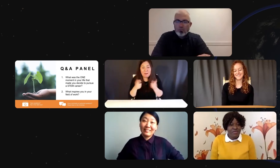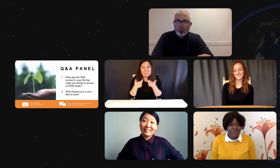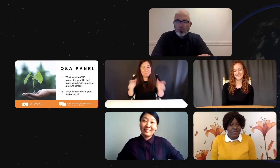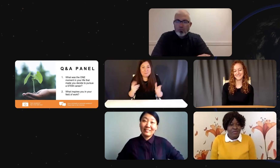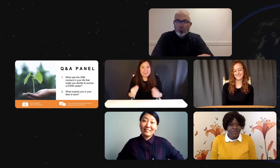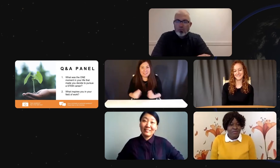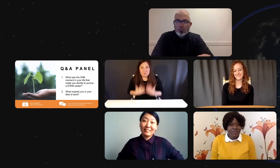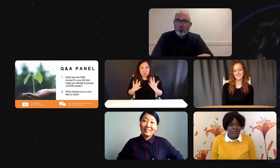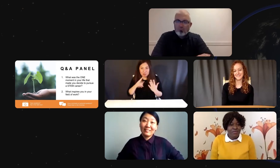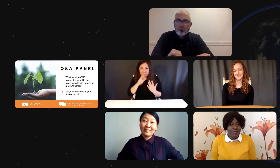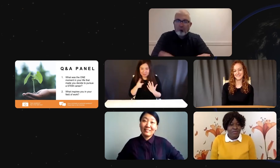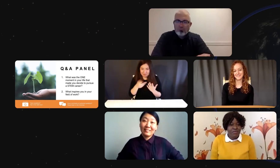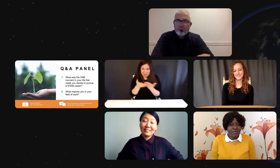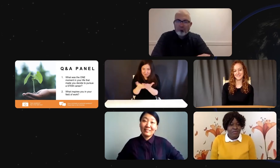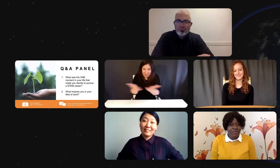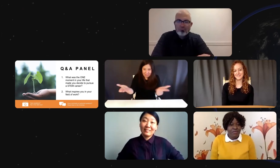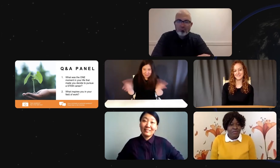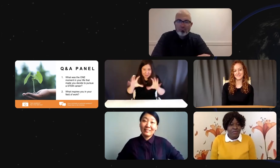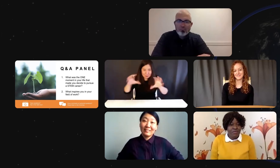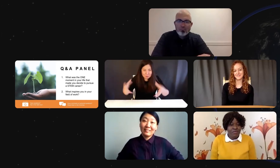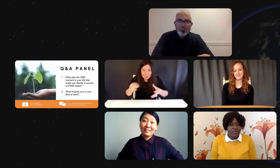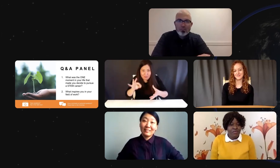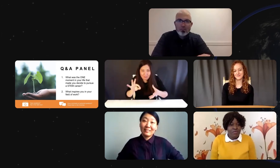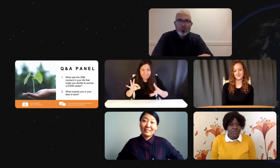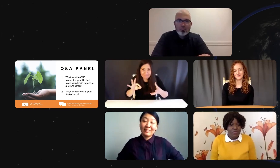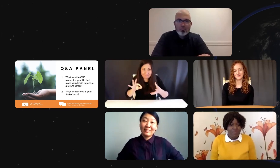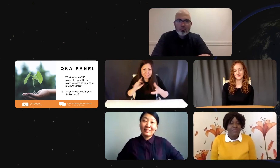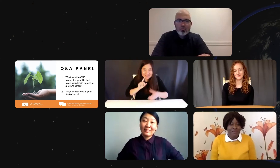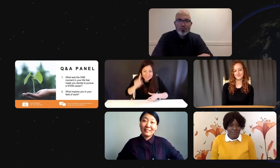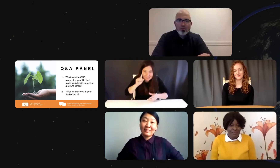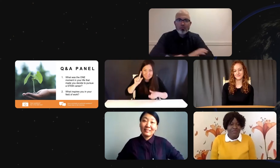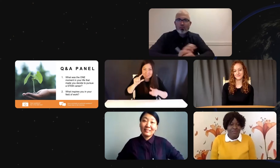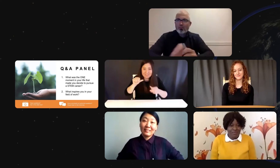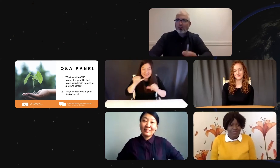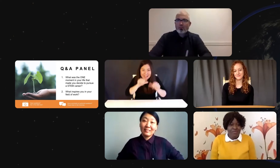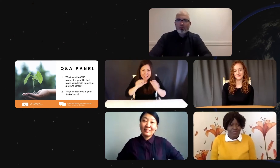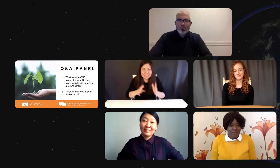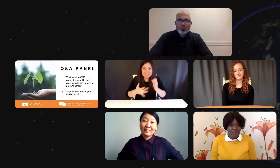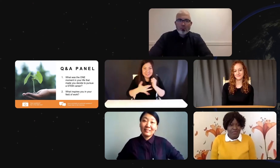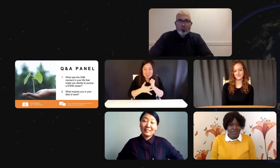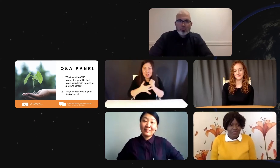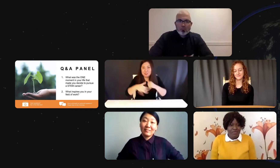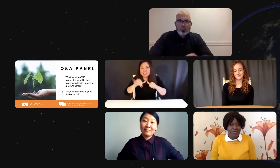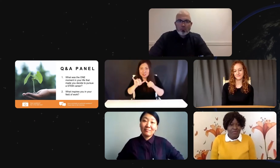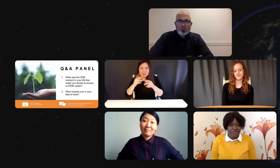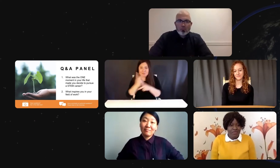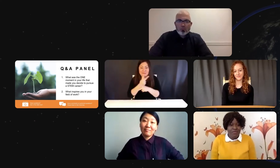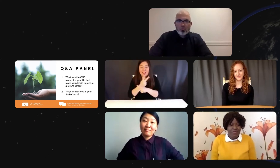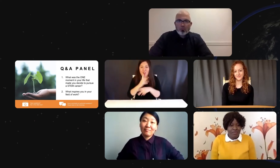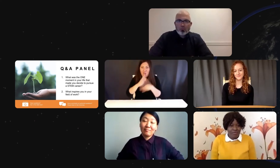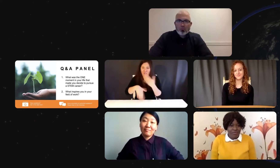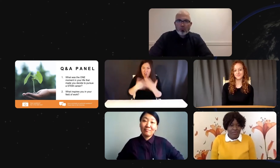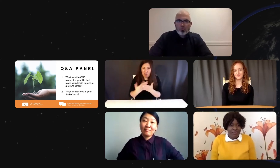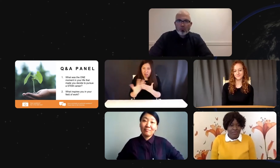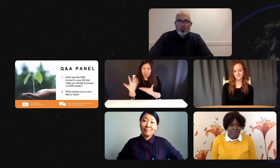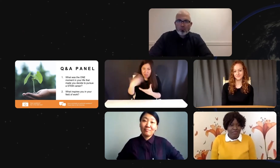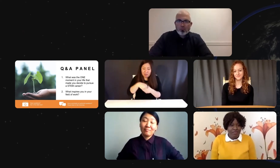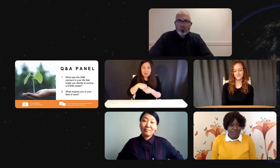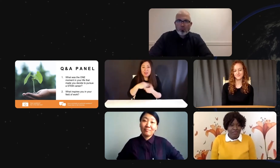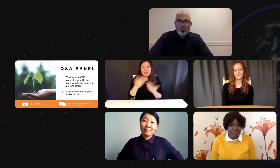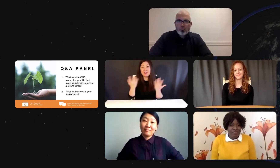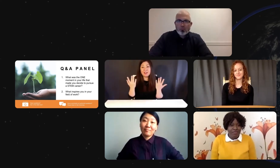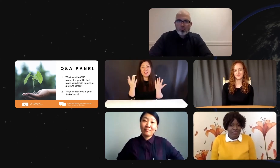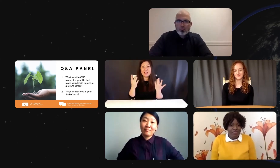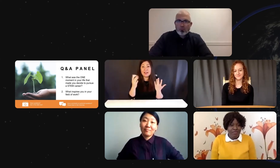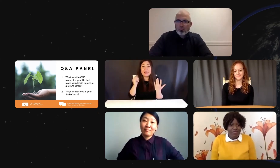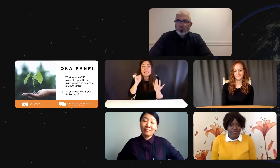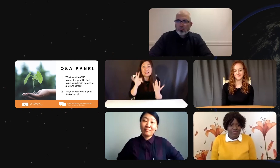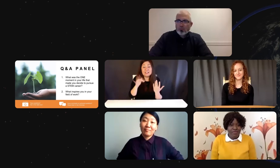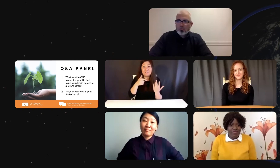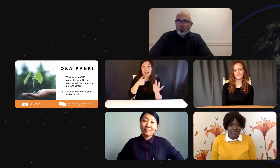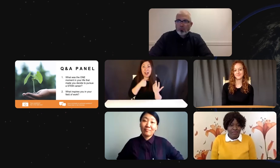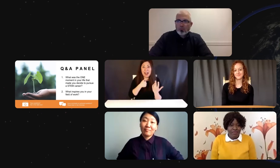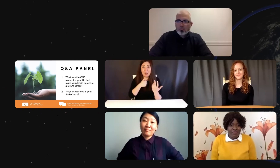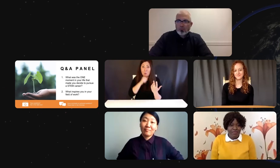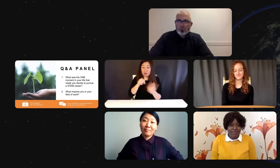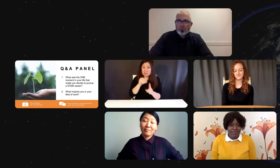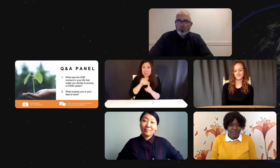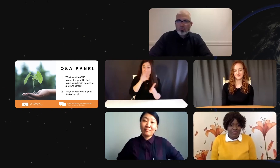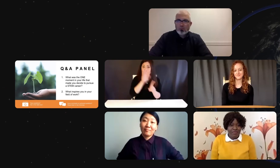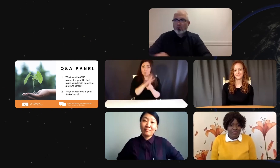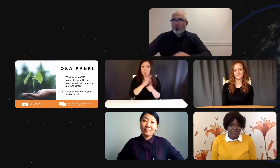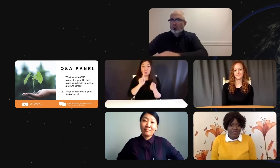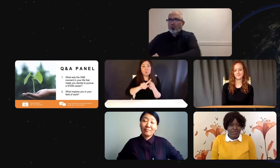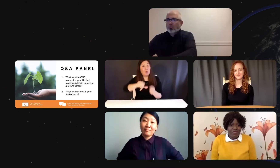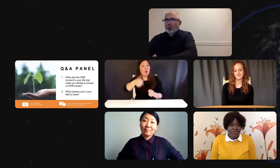A big part of that is the group of deaf scientists, technicians, and others in the science field.